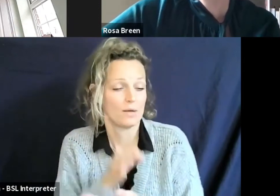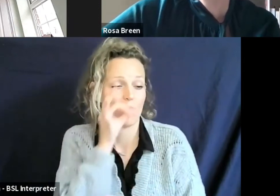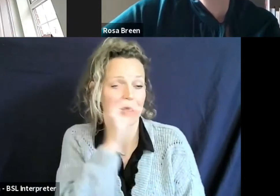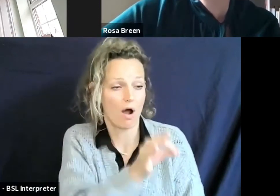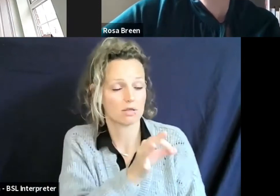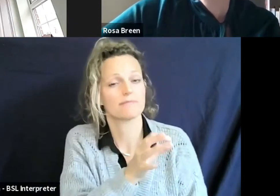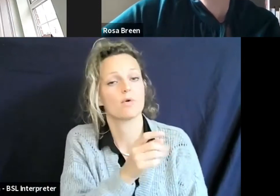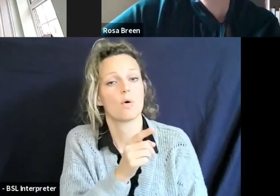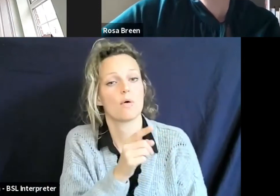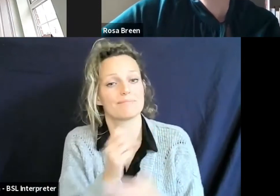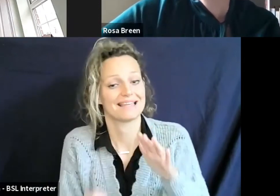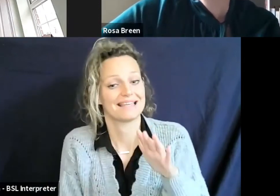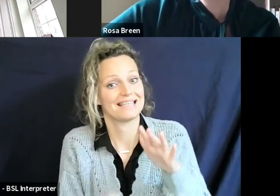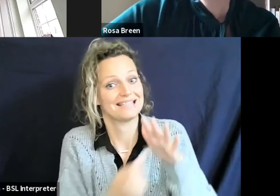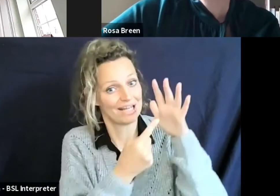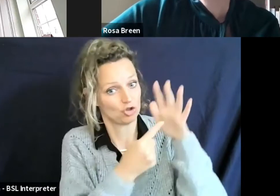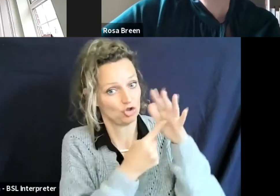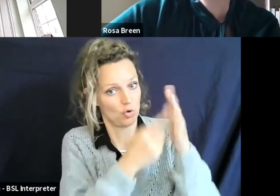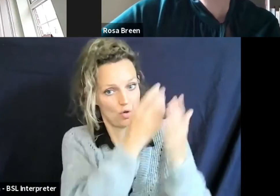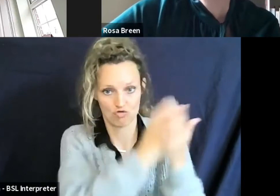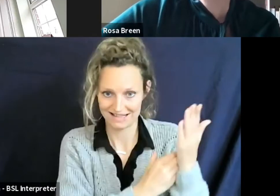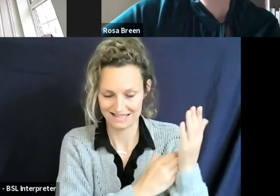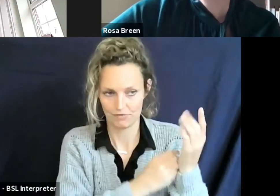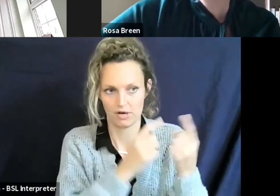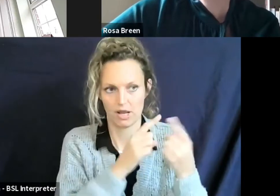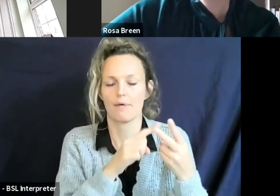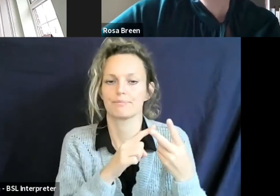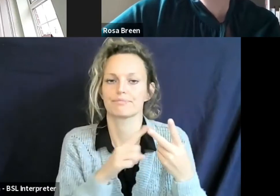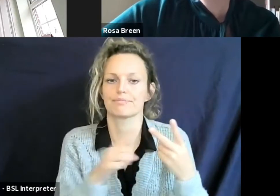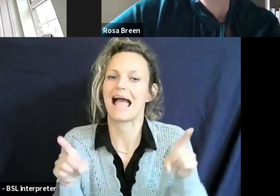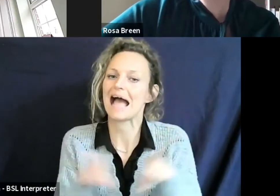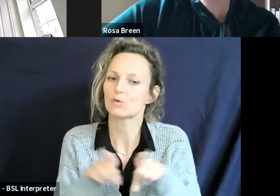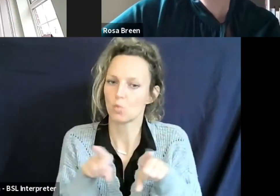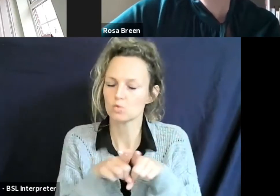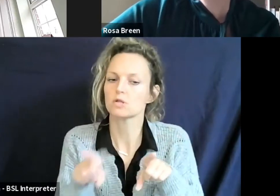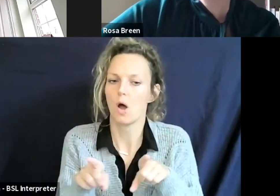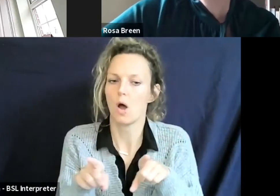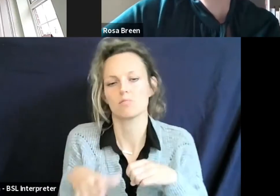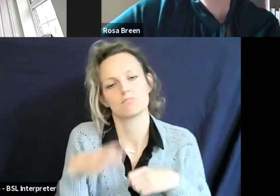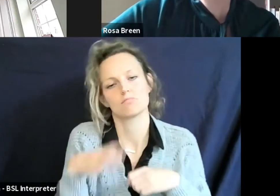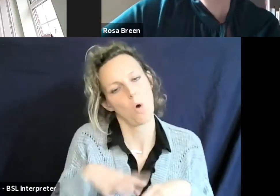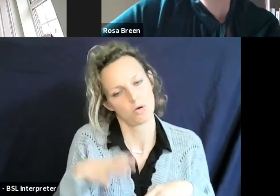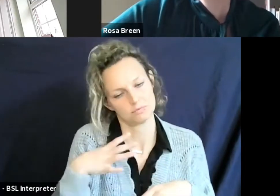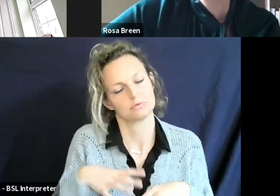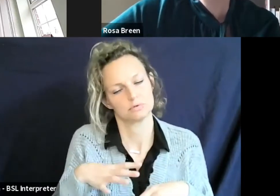You think, it's easier to copy this and that bit.